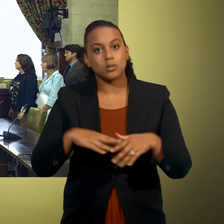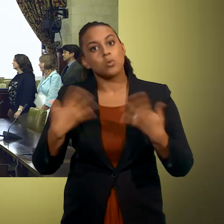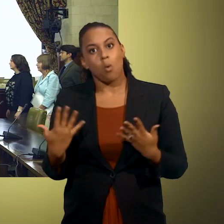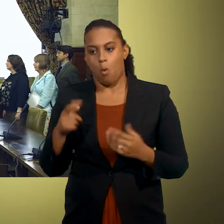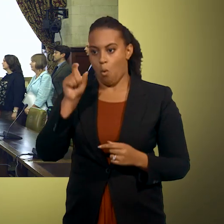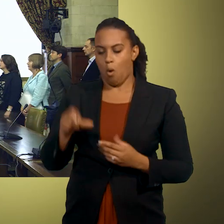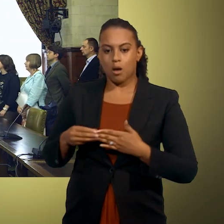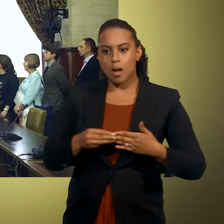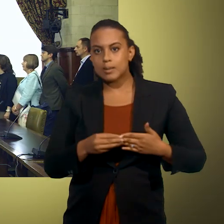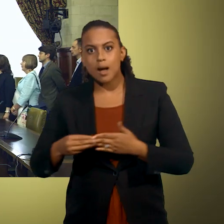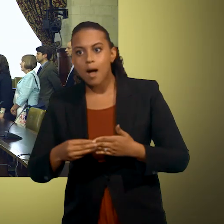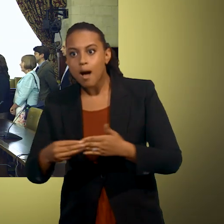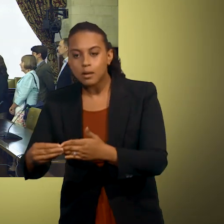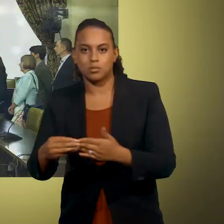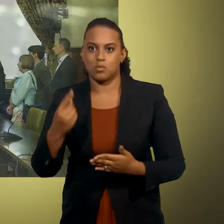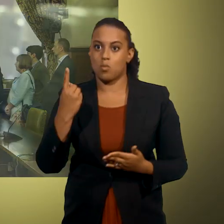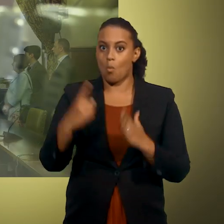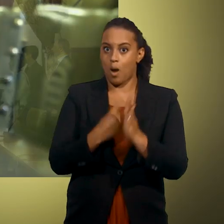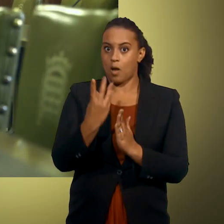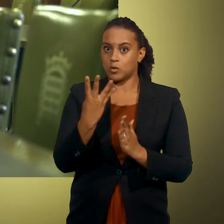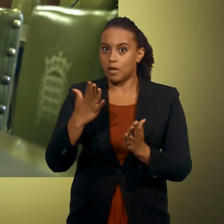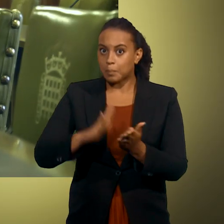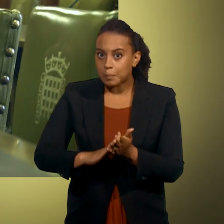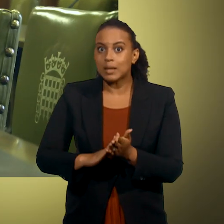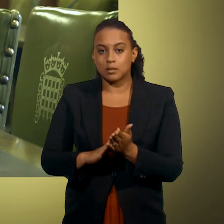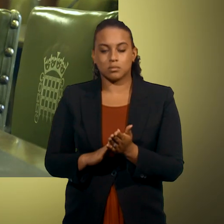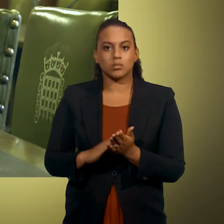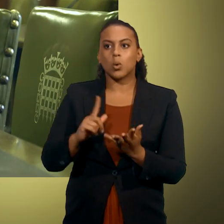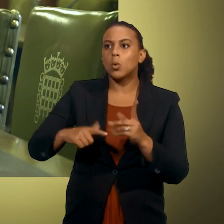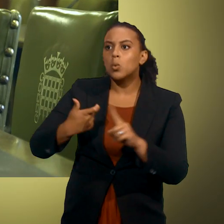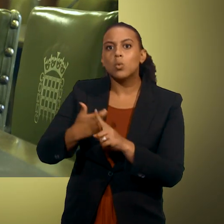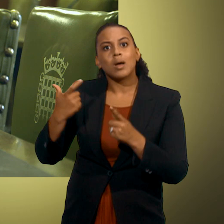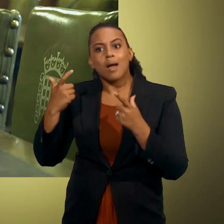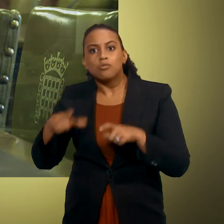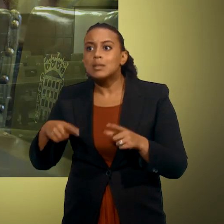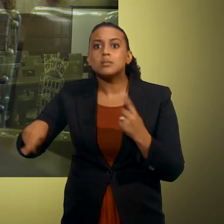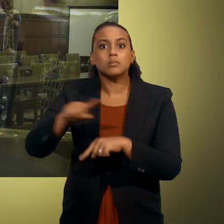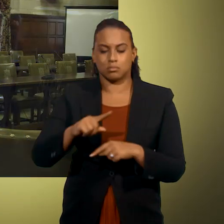lasts 1 hour and 45 minutes, UK residents who are blind or partially sighted can arrange